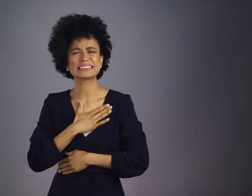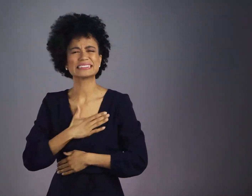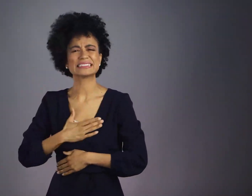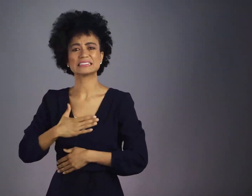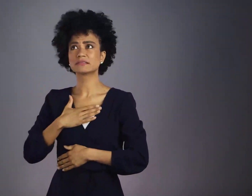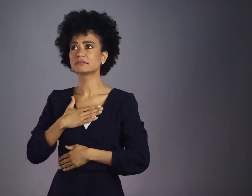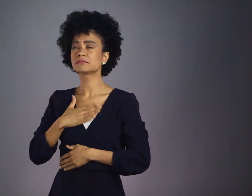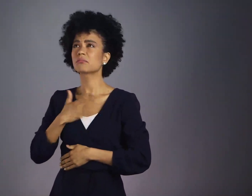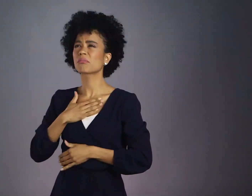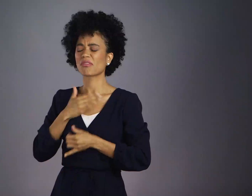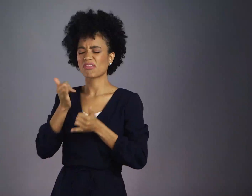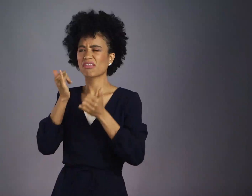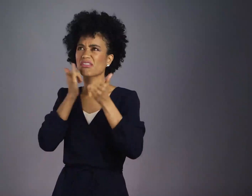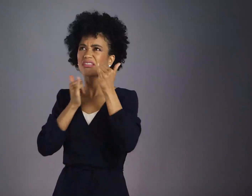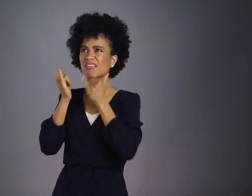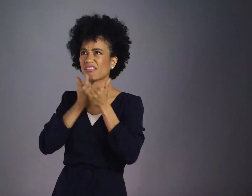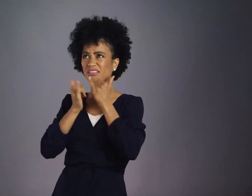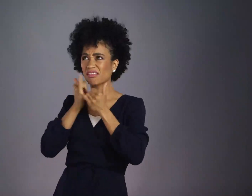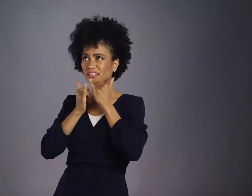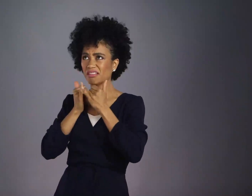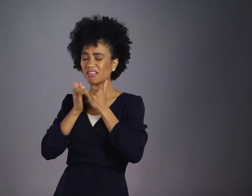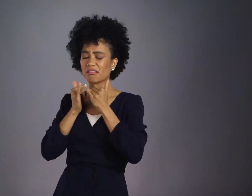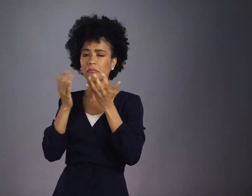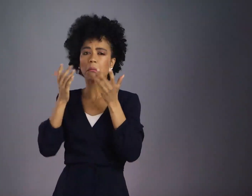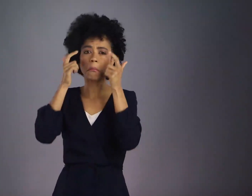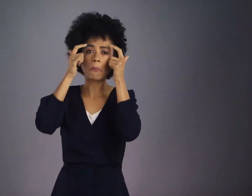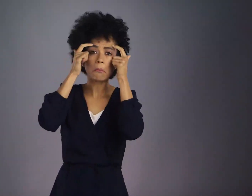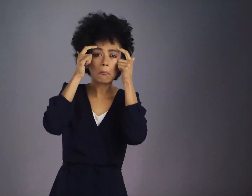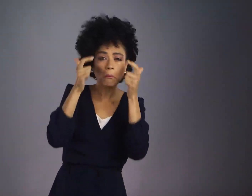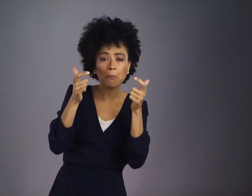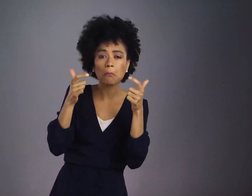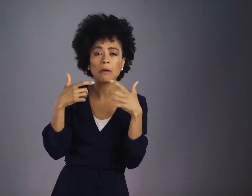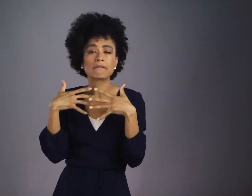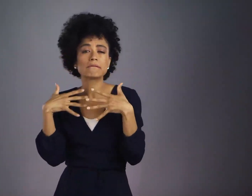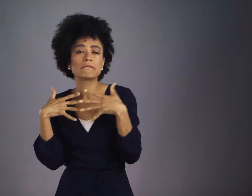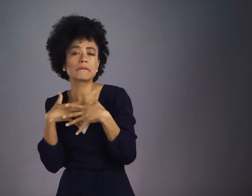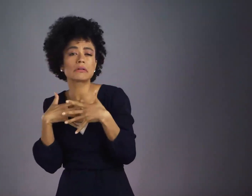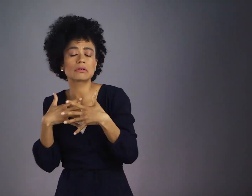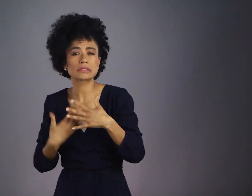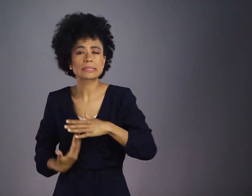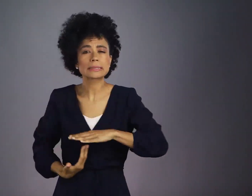I pray that you now remove from me every single defect of character